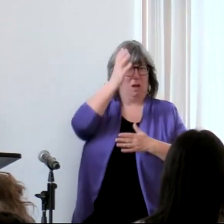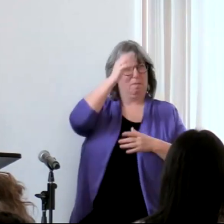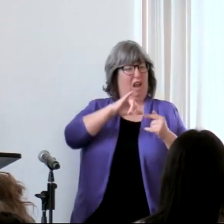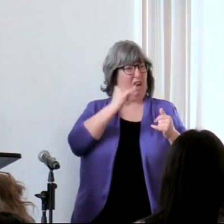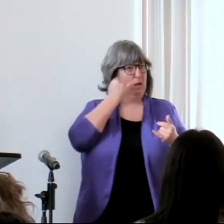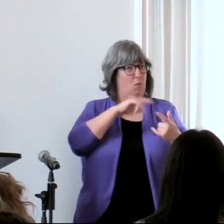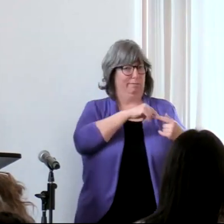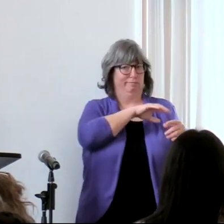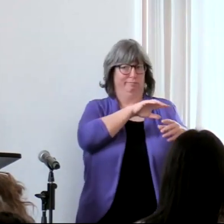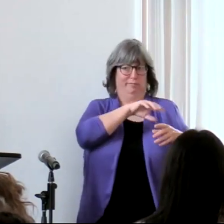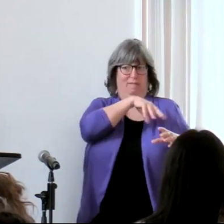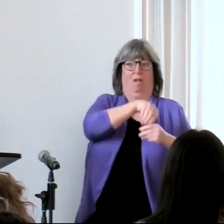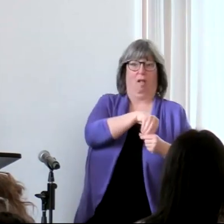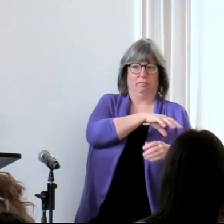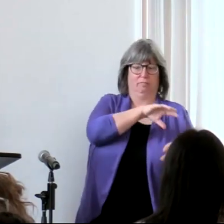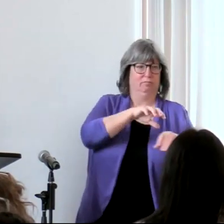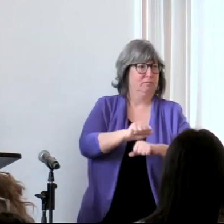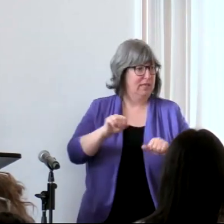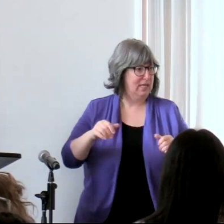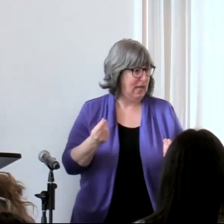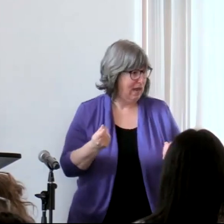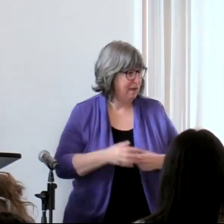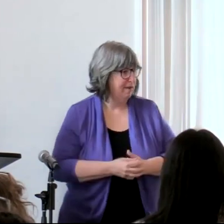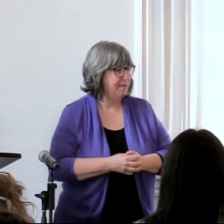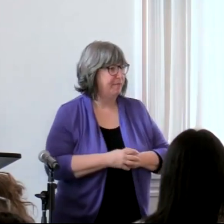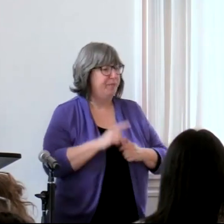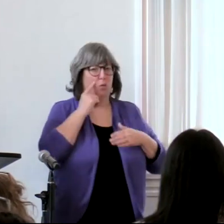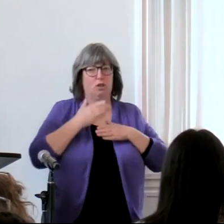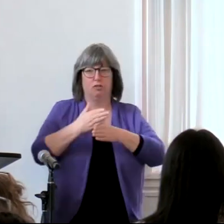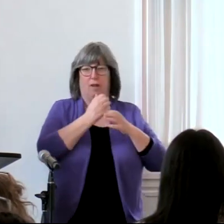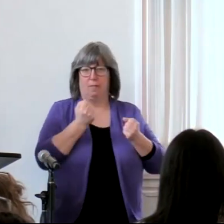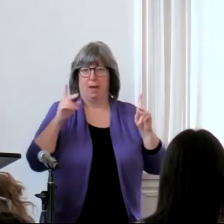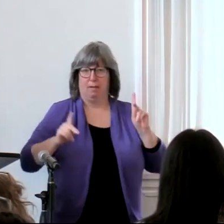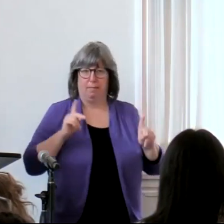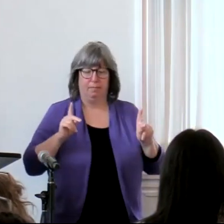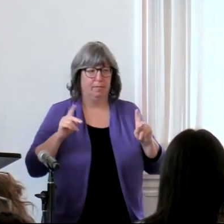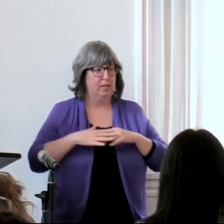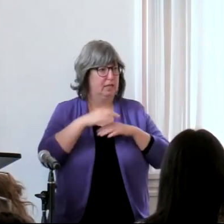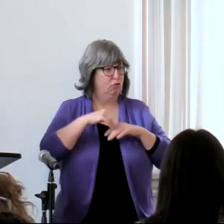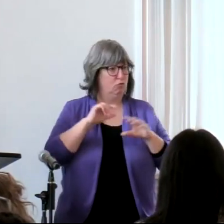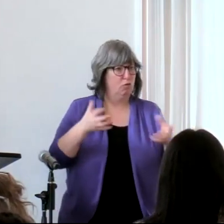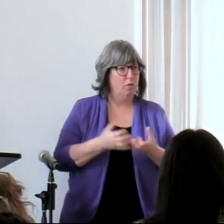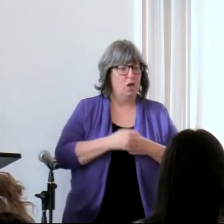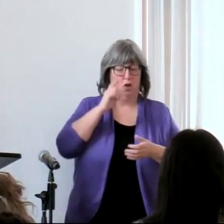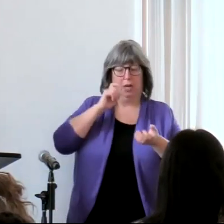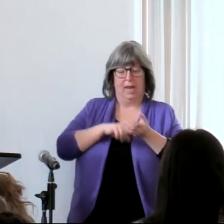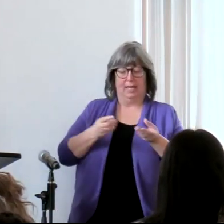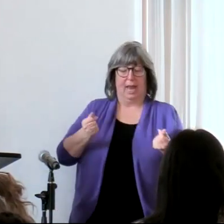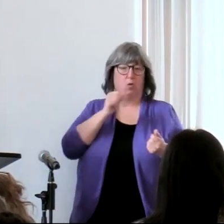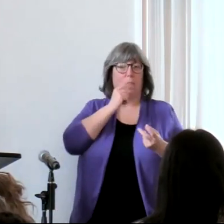Historically, a land acknowledgement is a traditional practice shared among many indigenous groups to recognize the land and territory they are visiting.